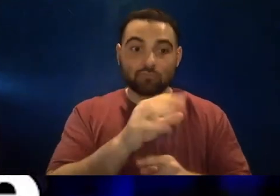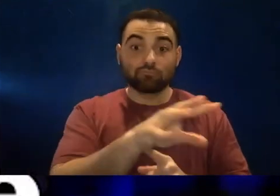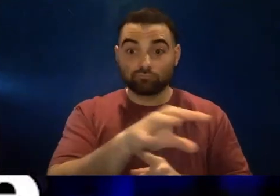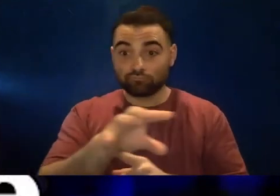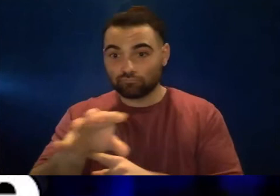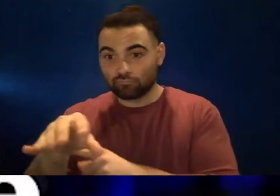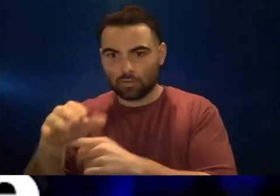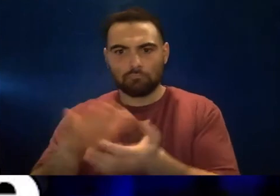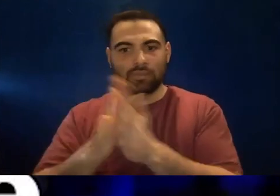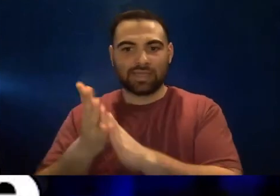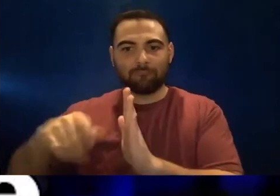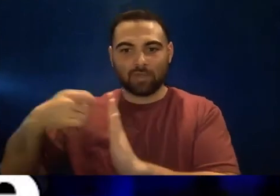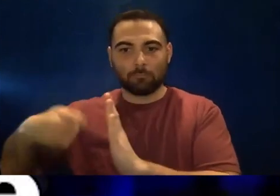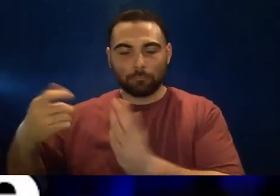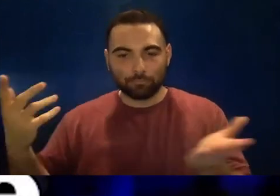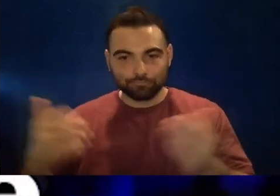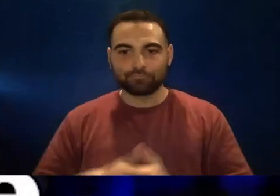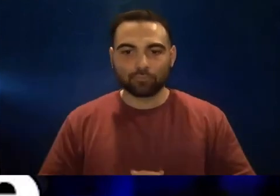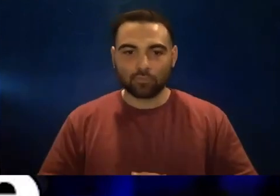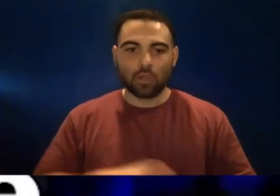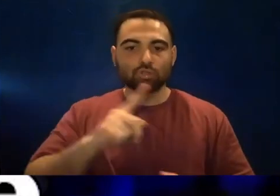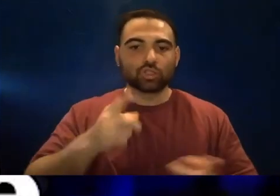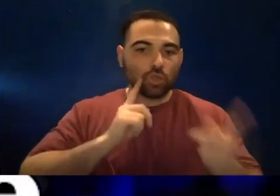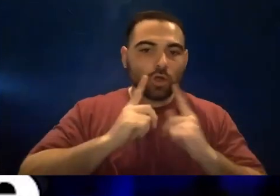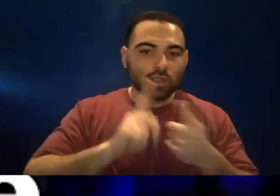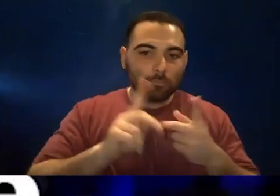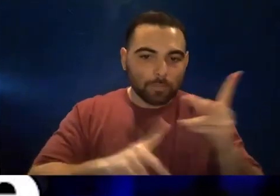by talking to people and continuously shooting